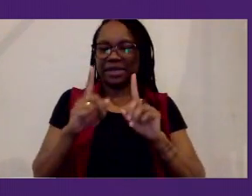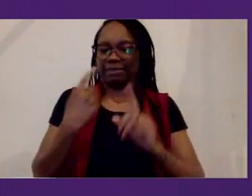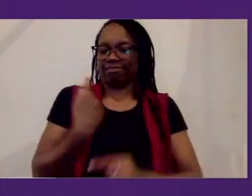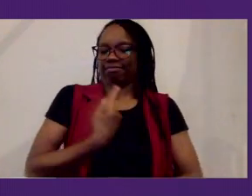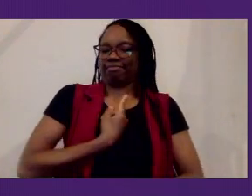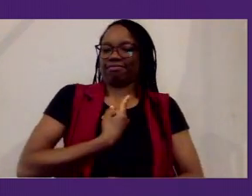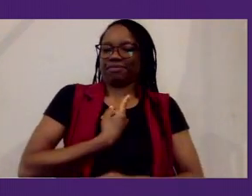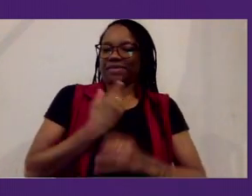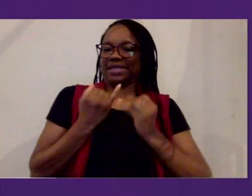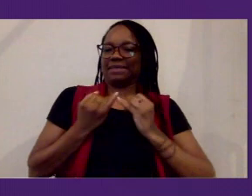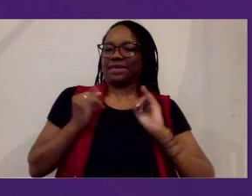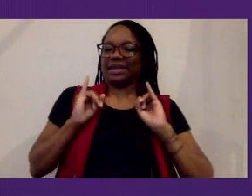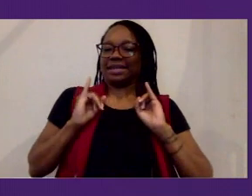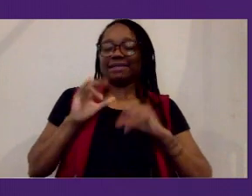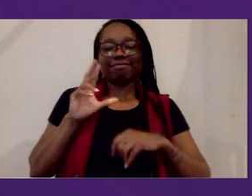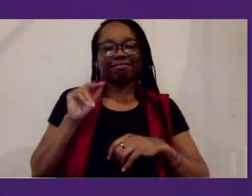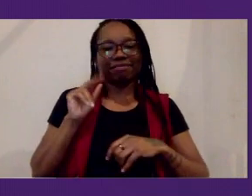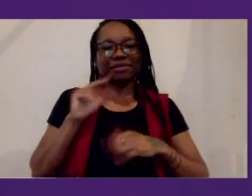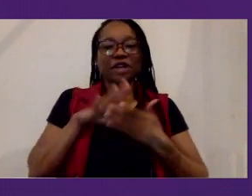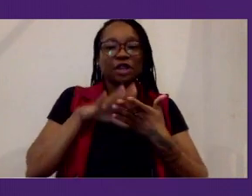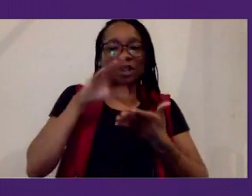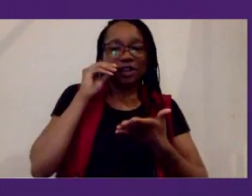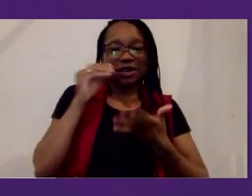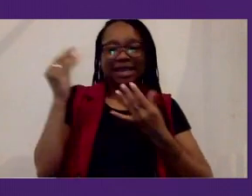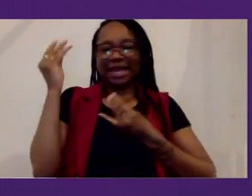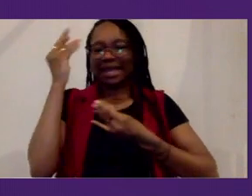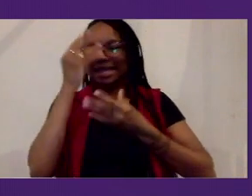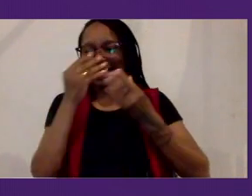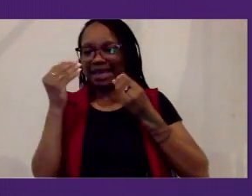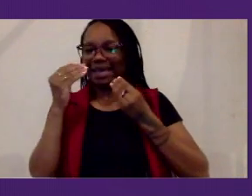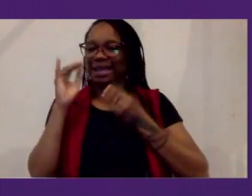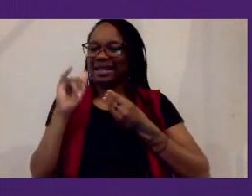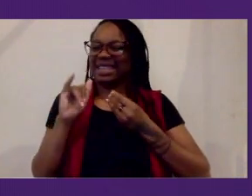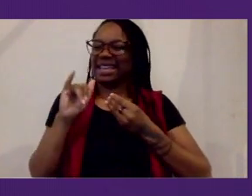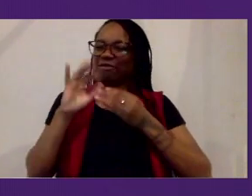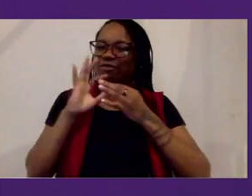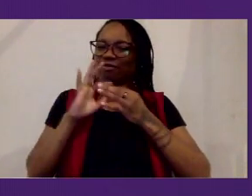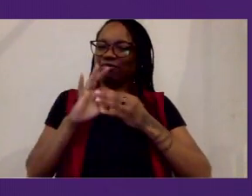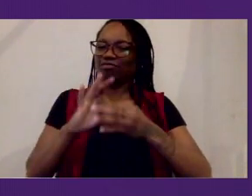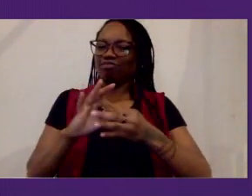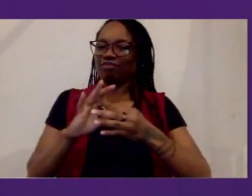and thinking is a team sport. So, thank you so much to all of those thought partners.